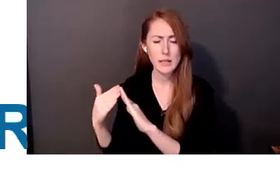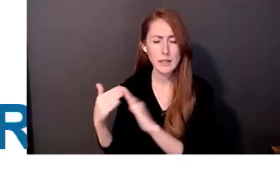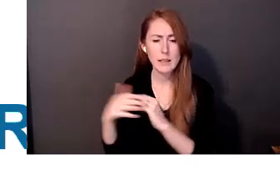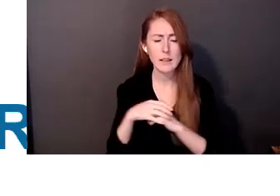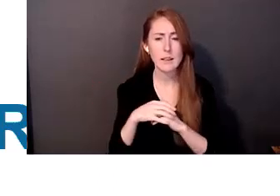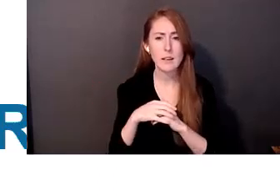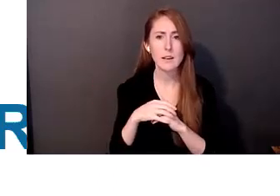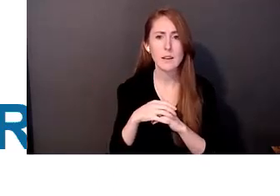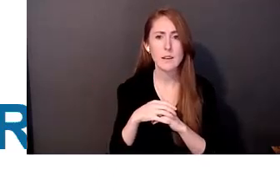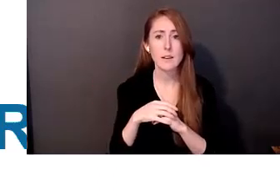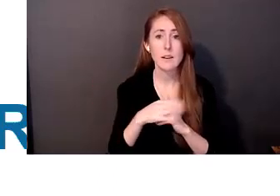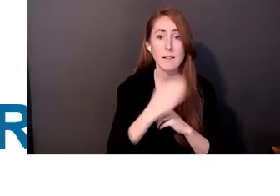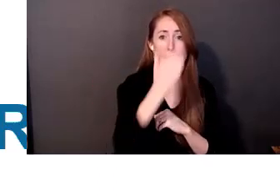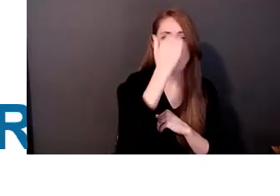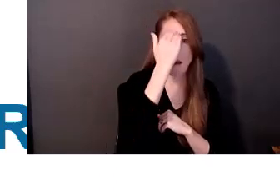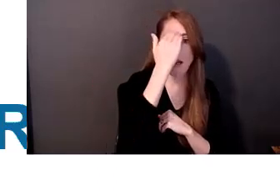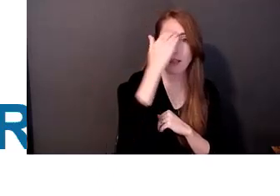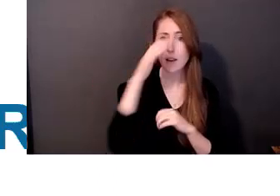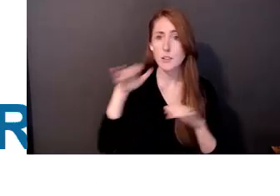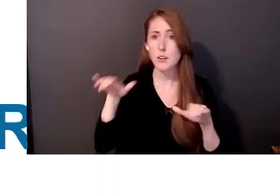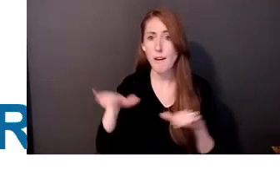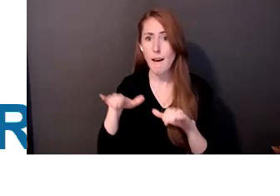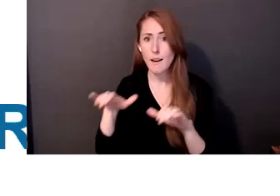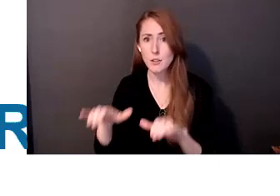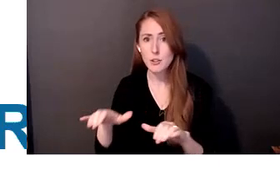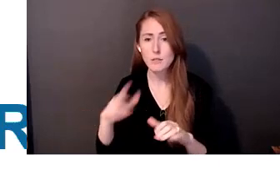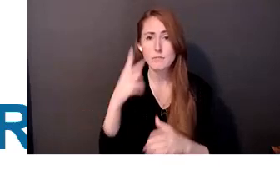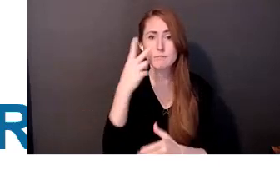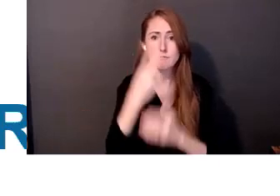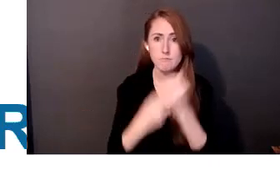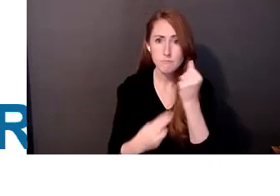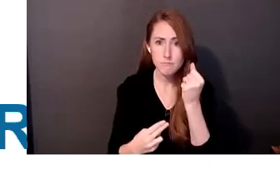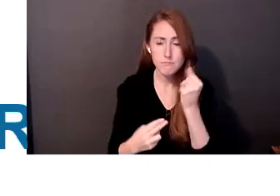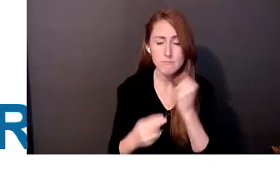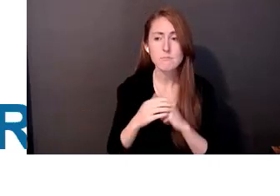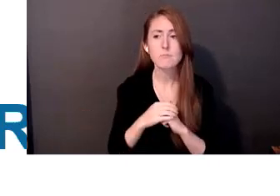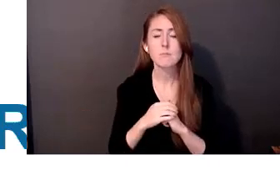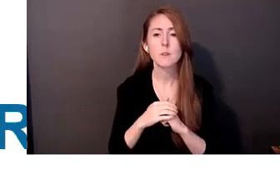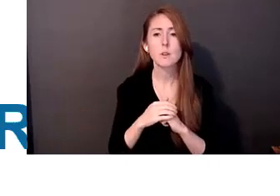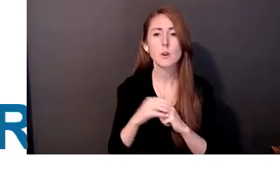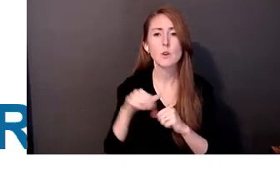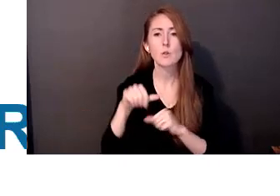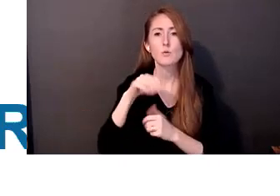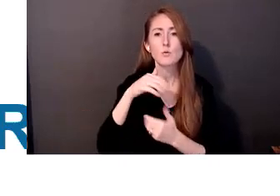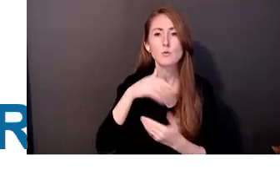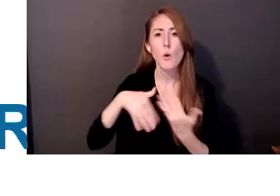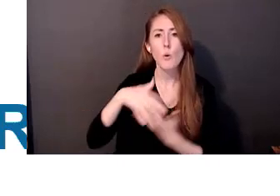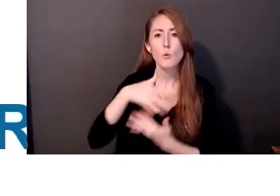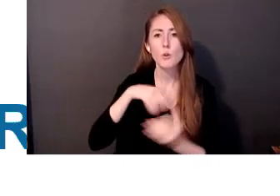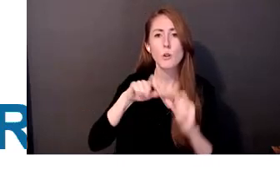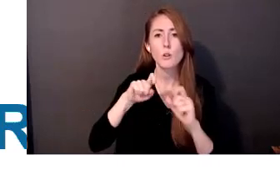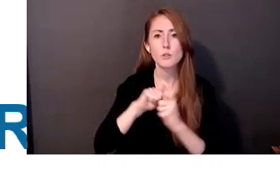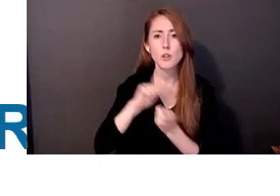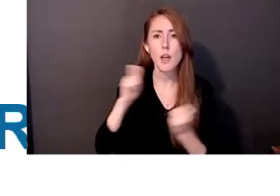and achieves social change to improve health outcomes and eliminate health disparities.